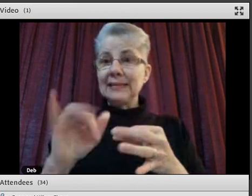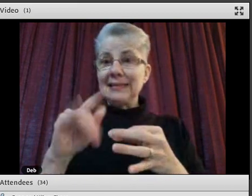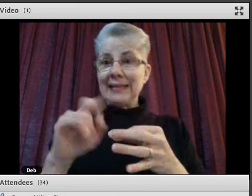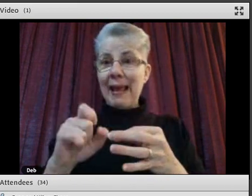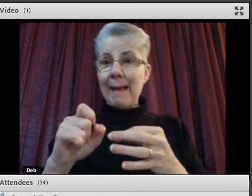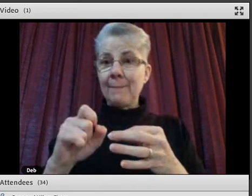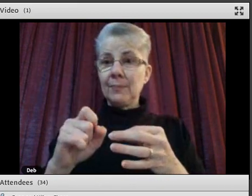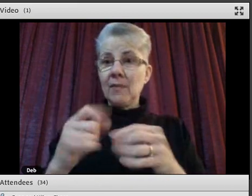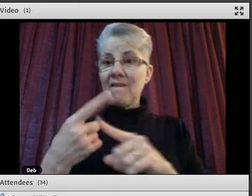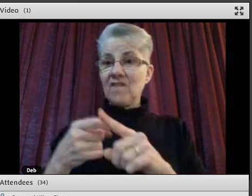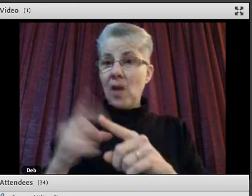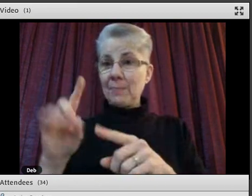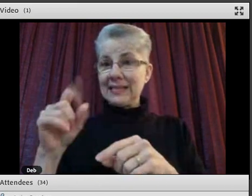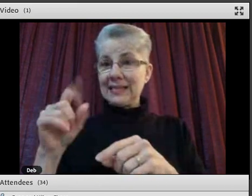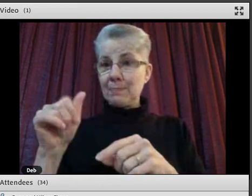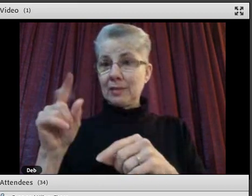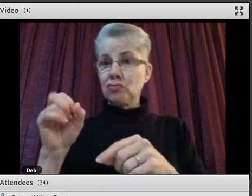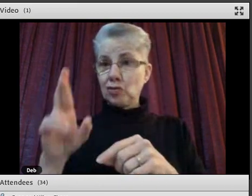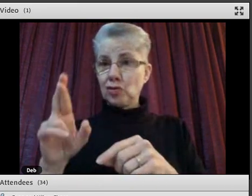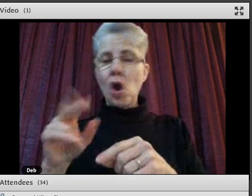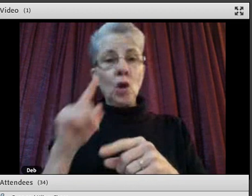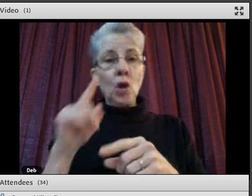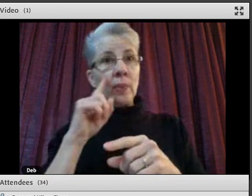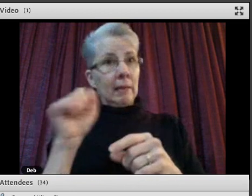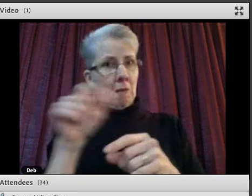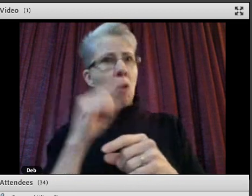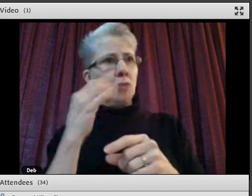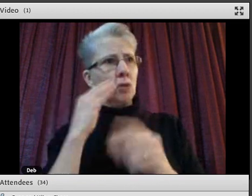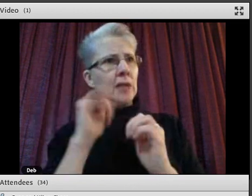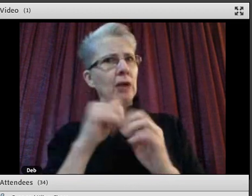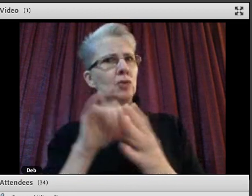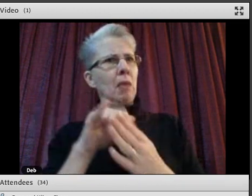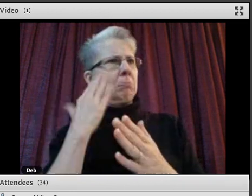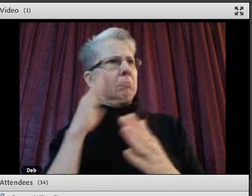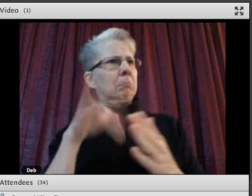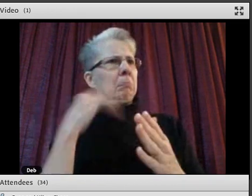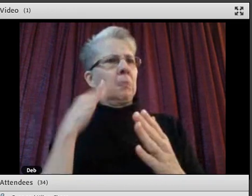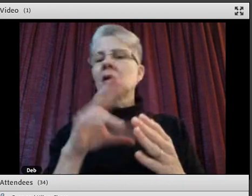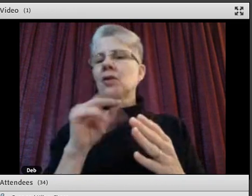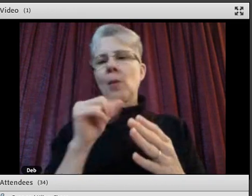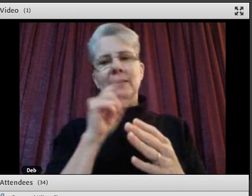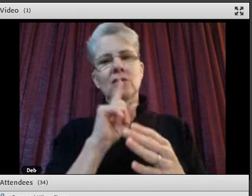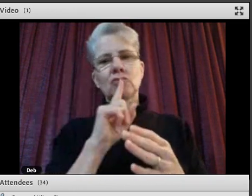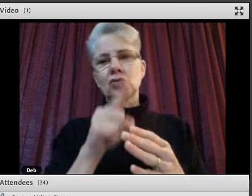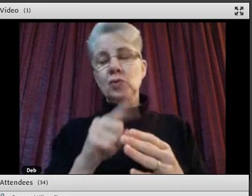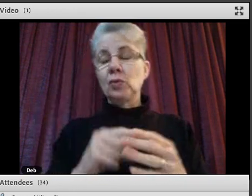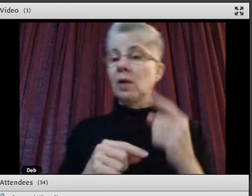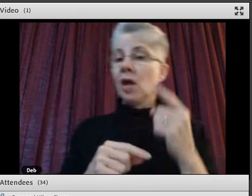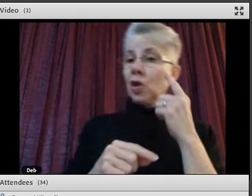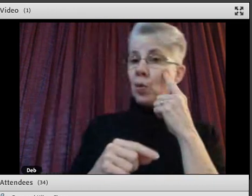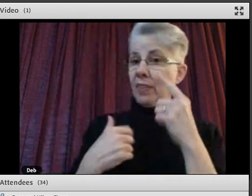to break it from the tape dispenser. You'd think that everyone knows how to do that. That's really just not the case. Ryan: And you would think that I'm talking